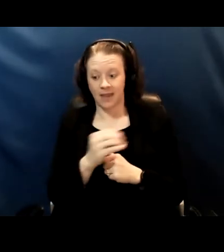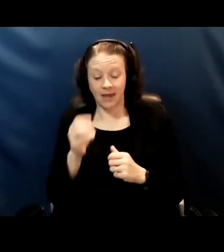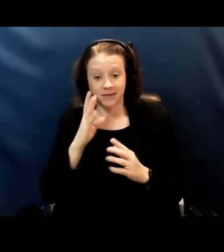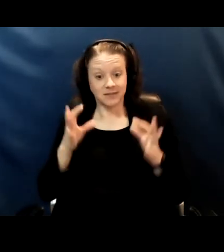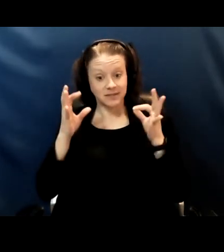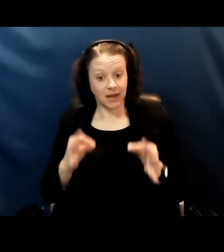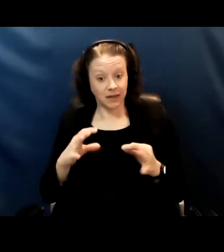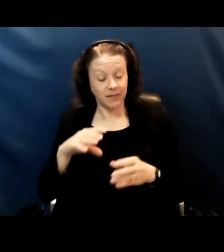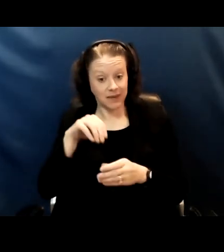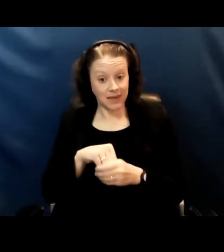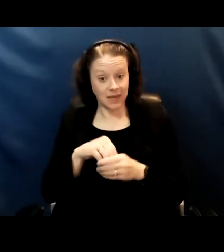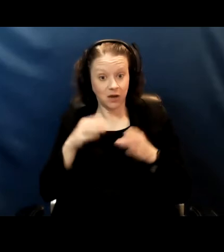will be a societal priority.